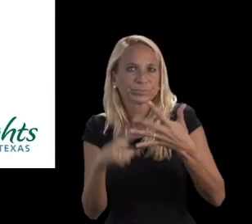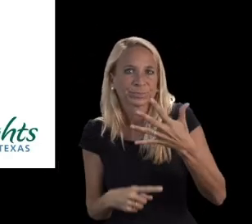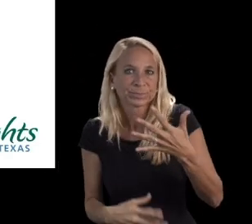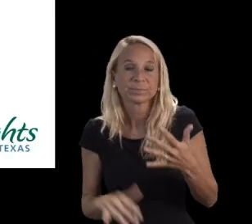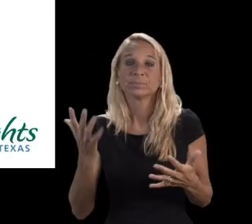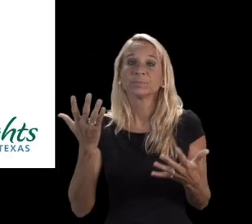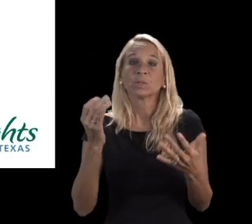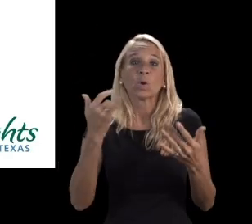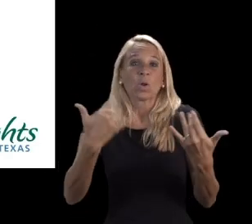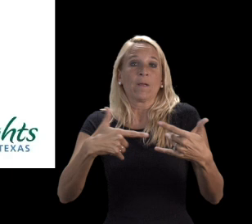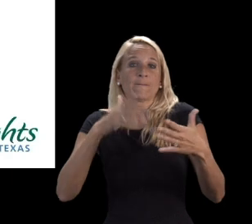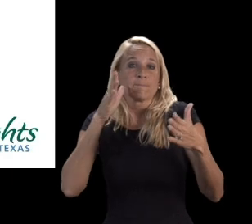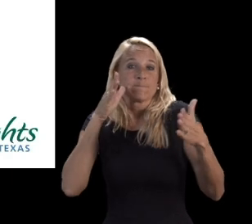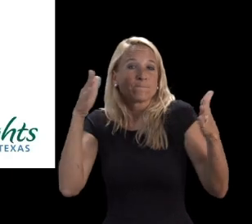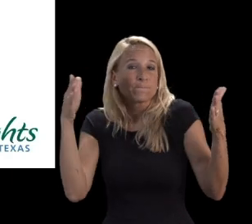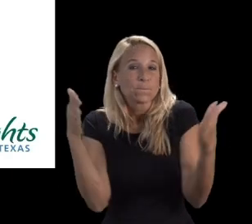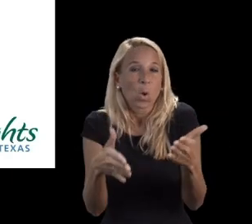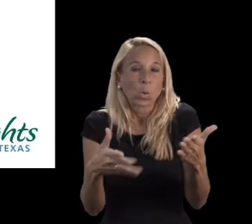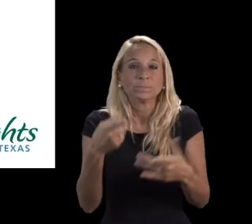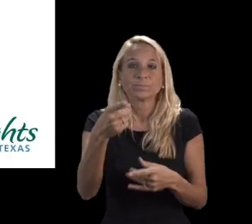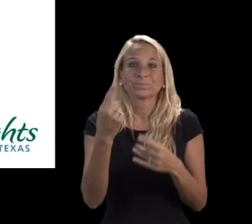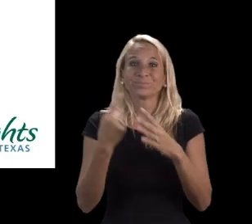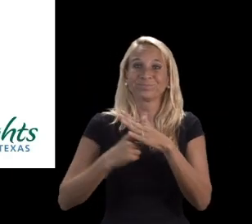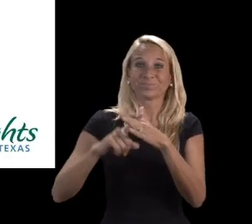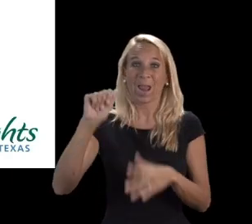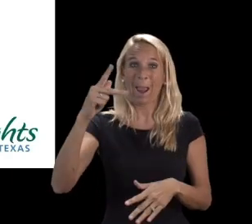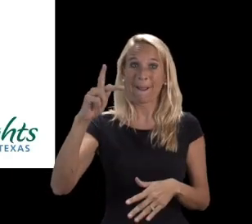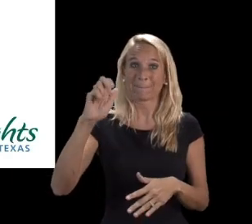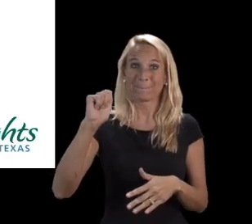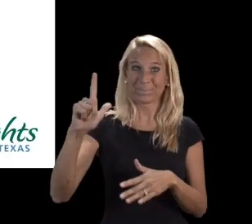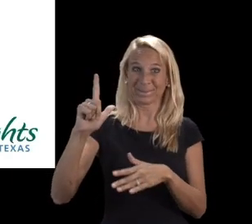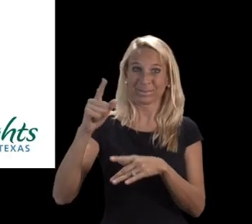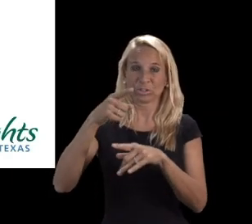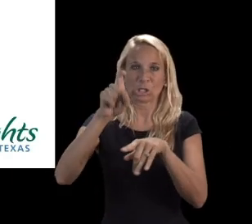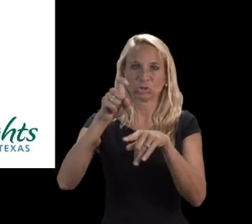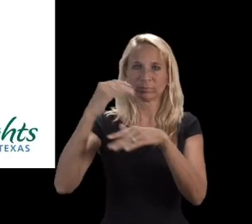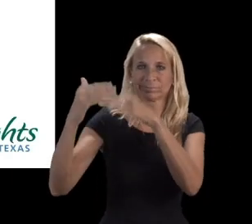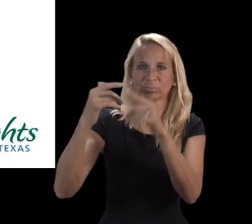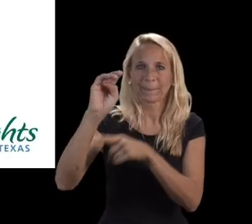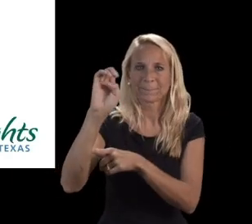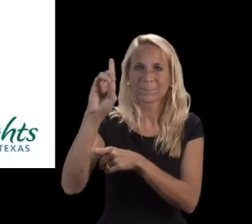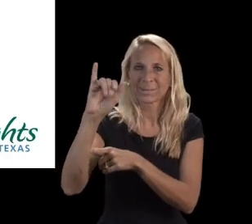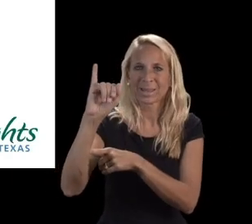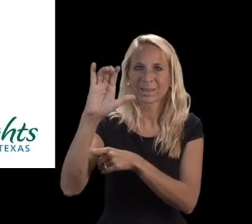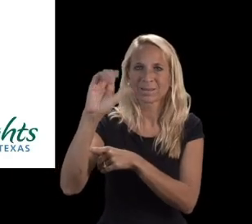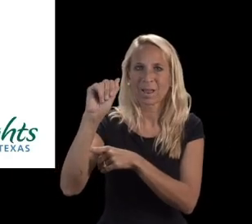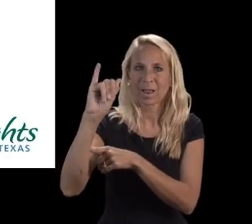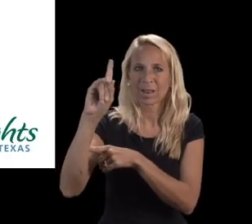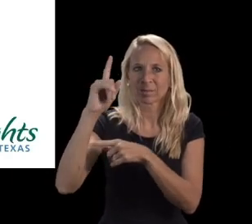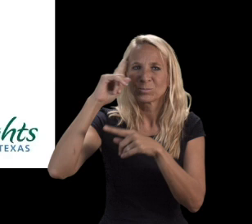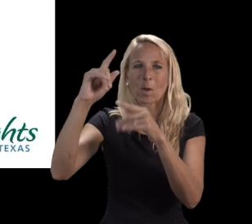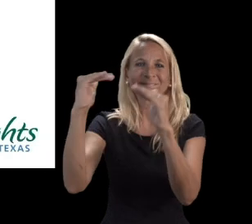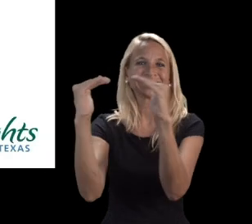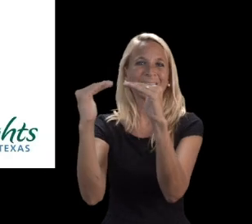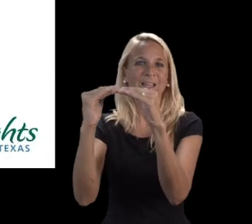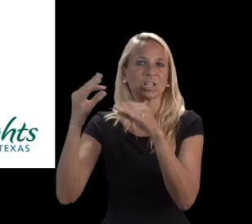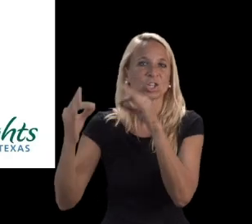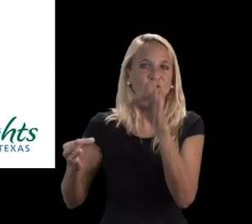or when making a determination of should you proceed to a Medicaid fair hearing. So you've been through the initial appeal phase,